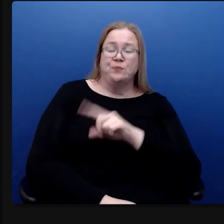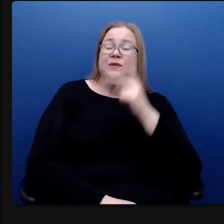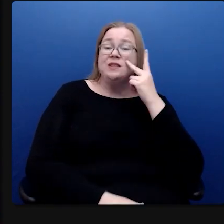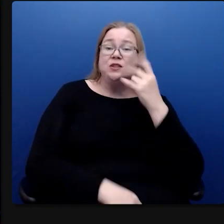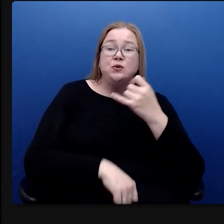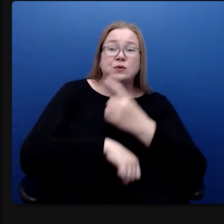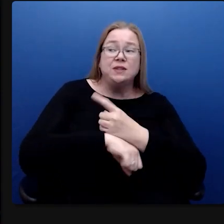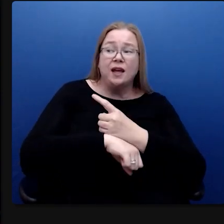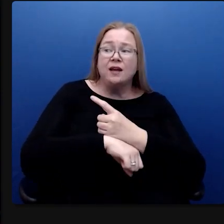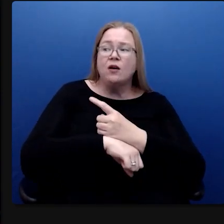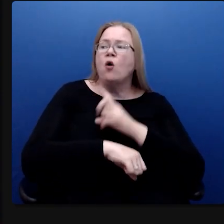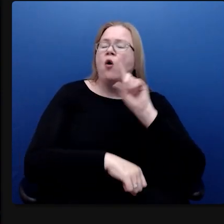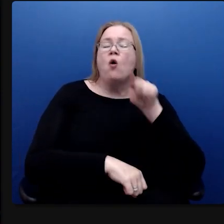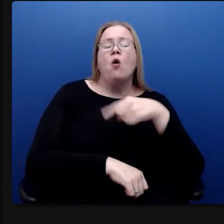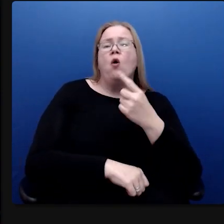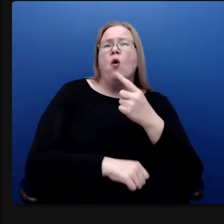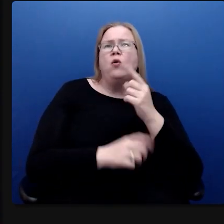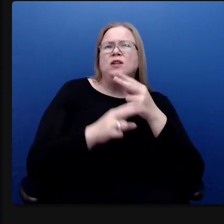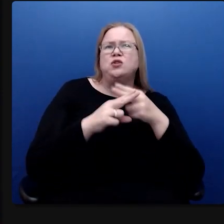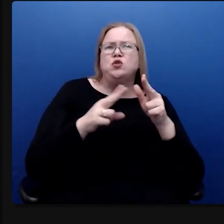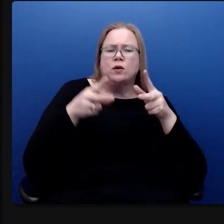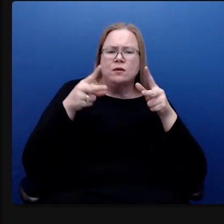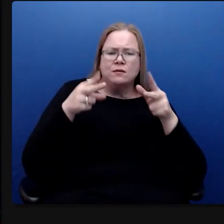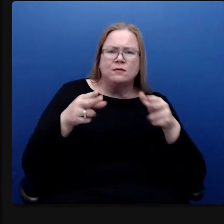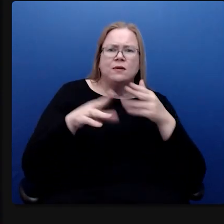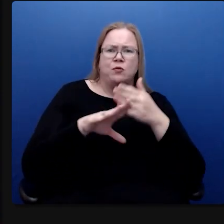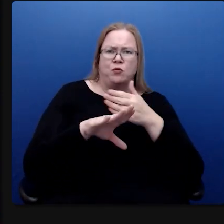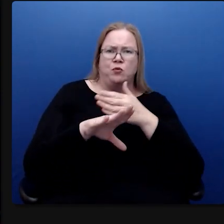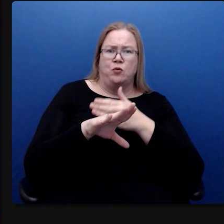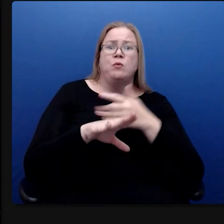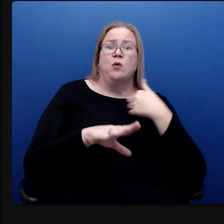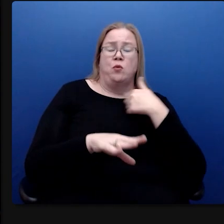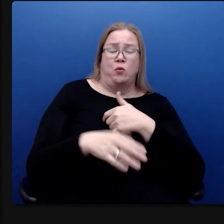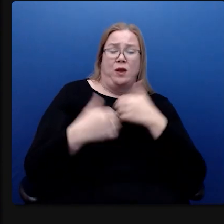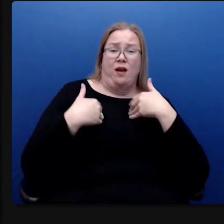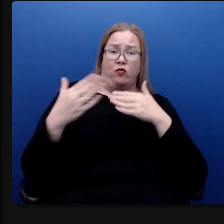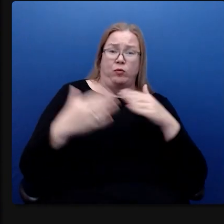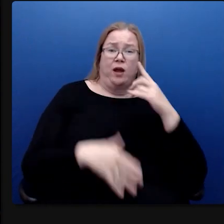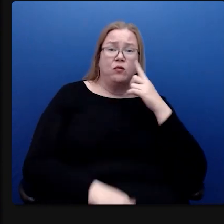What you see today is only a glimpse of the improvements we have in store for you.